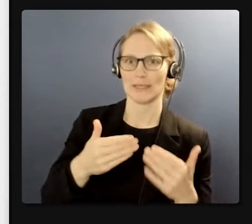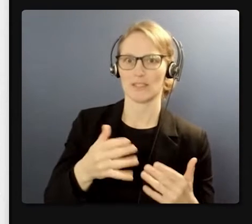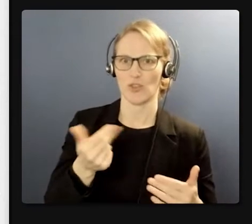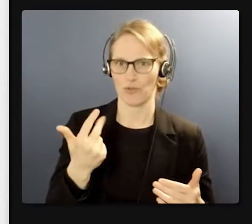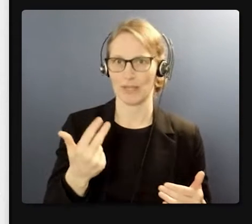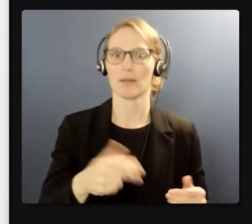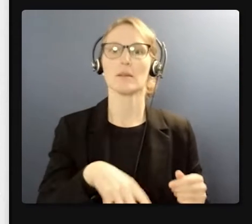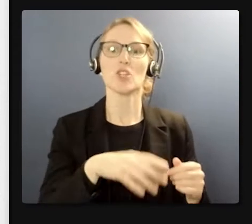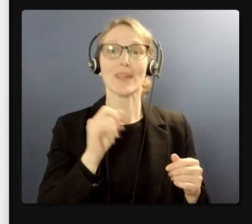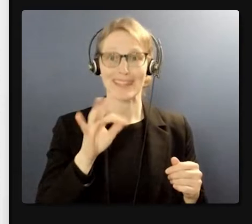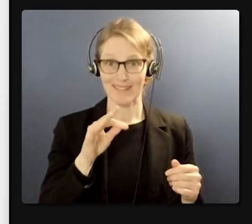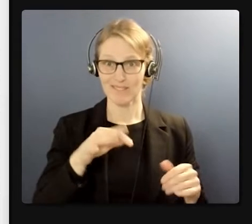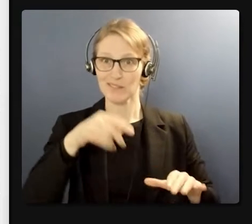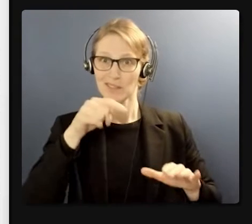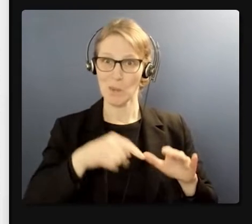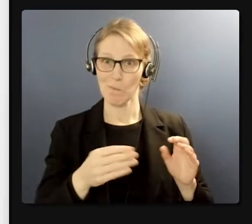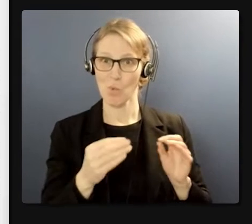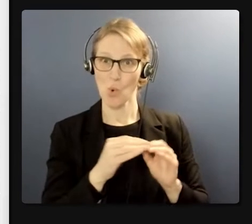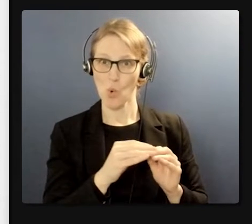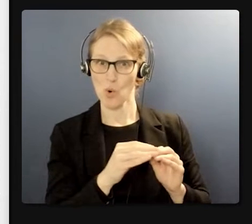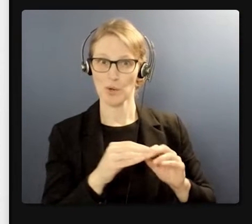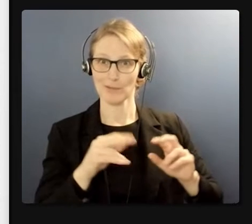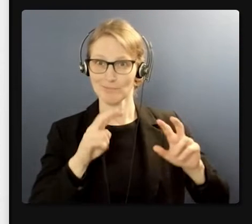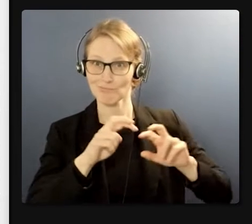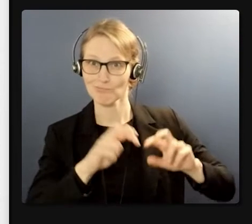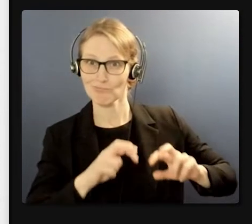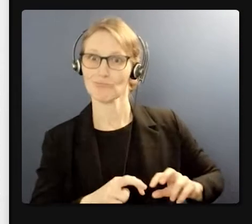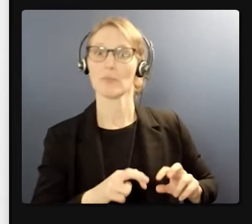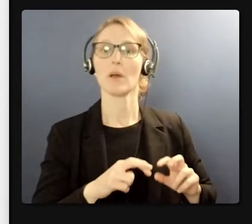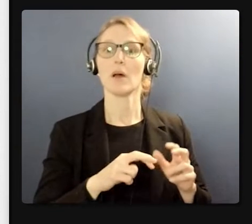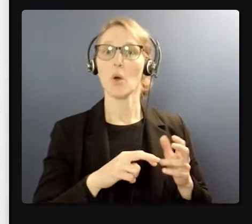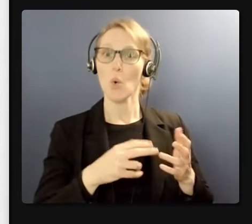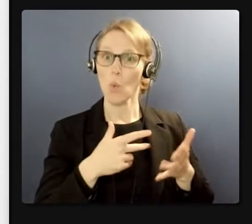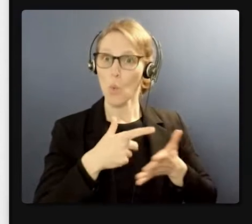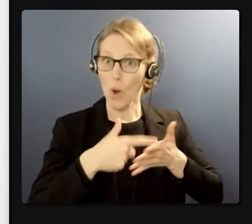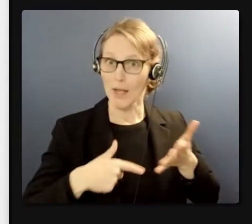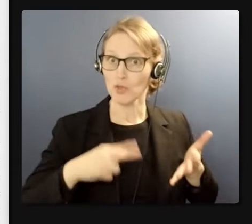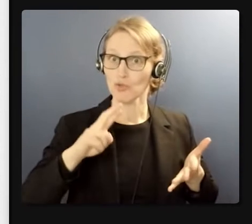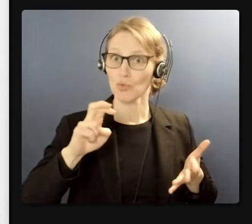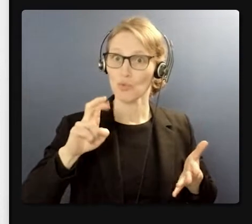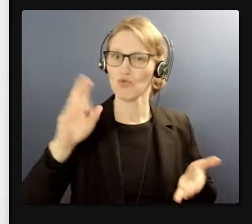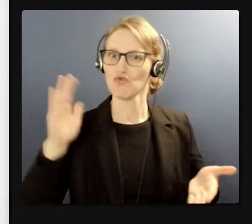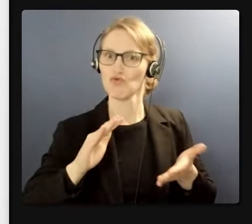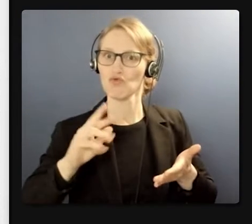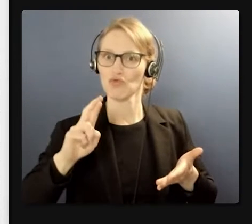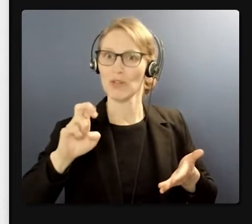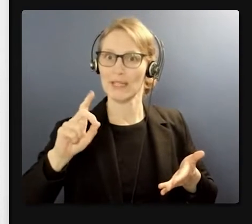we are actually using something called Max Deviation. most people that would use Simplygon